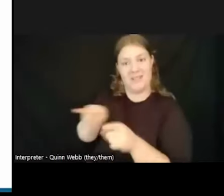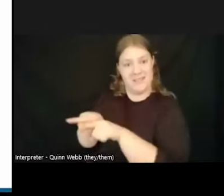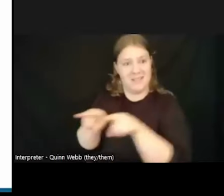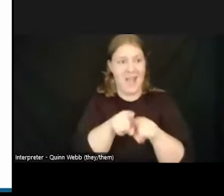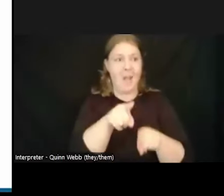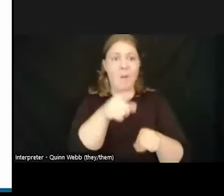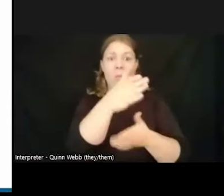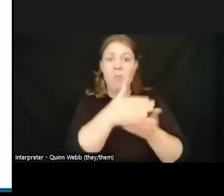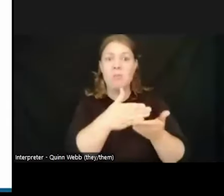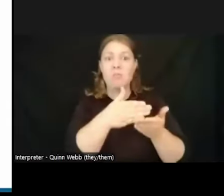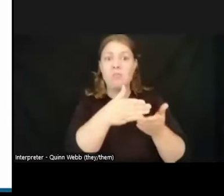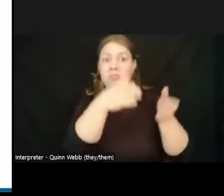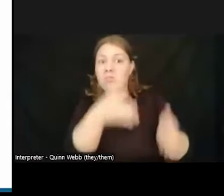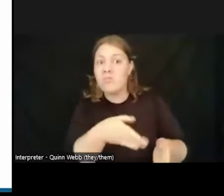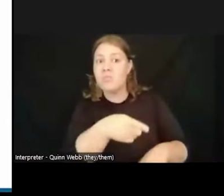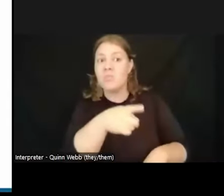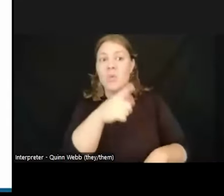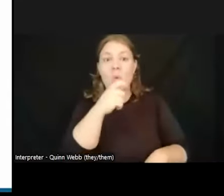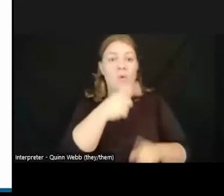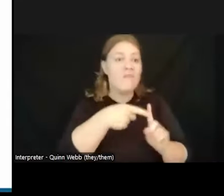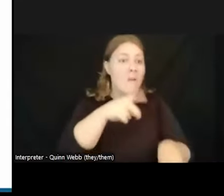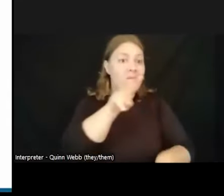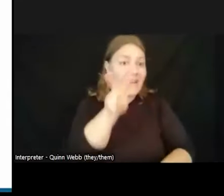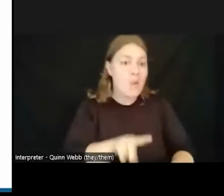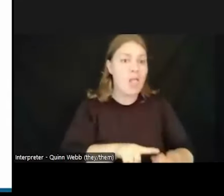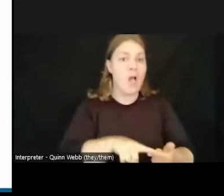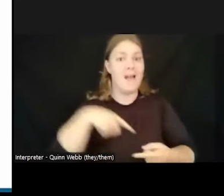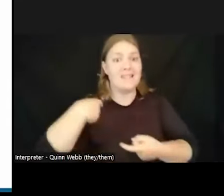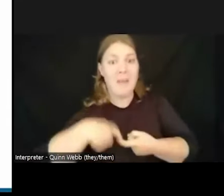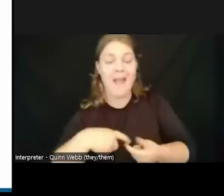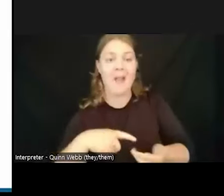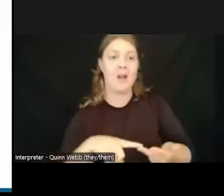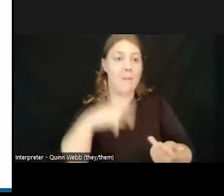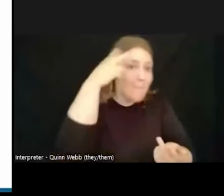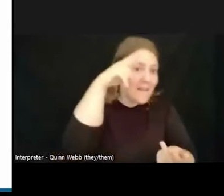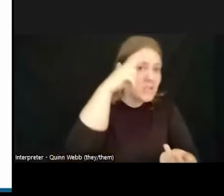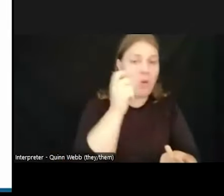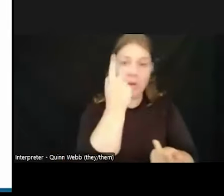Venezuela or from Spain there's cultural nuances there's cultural differences that we have to